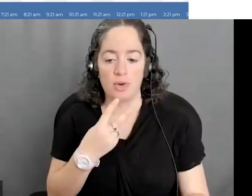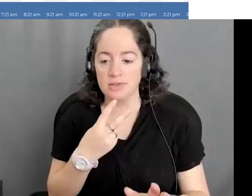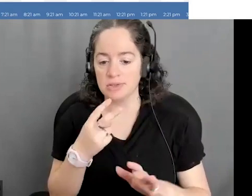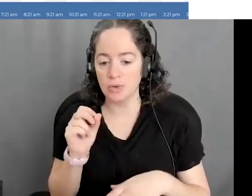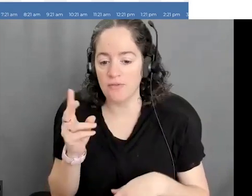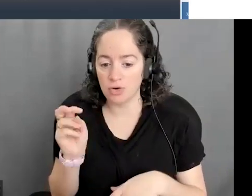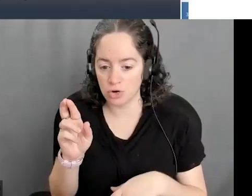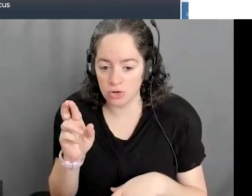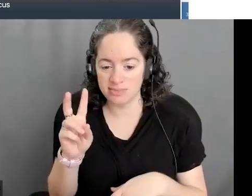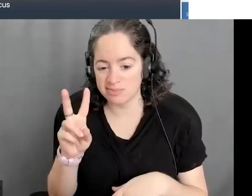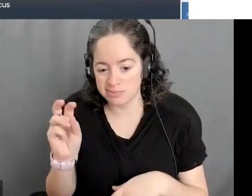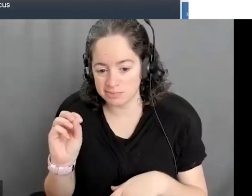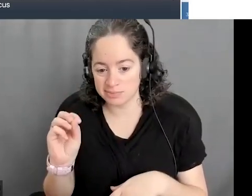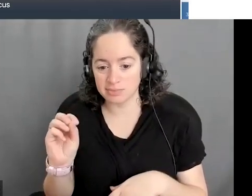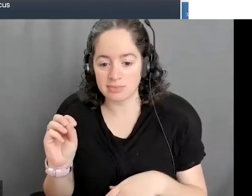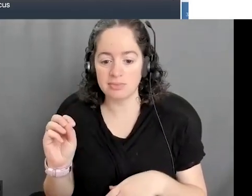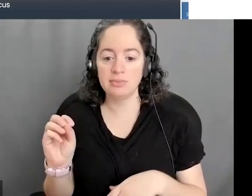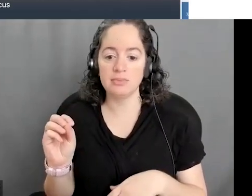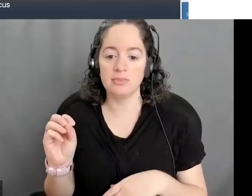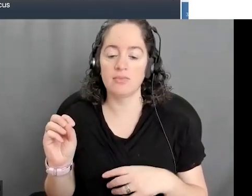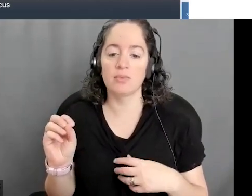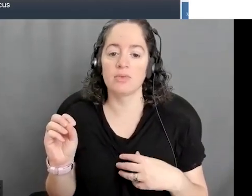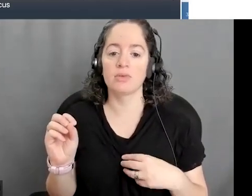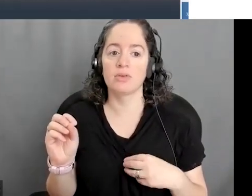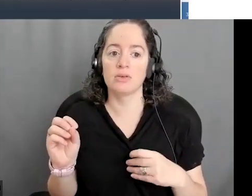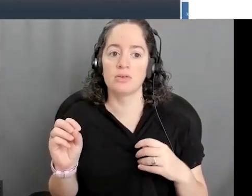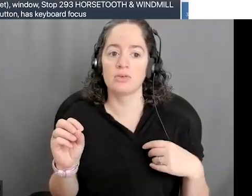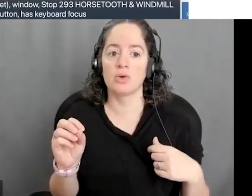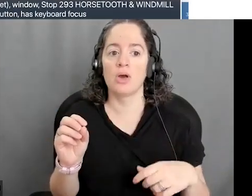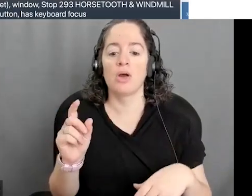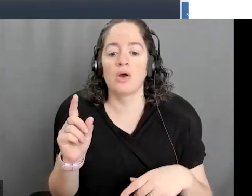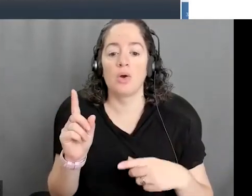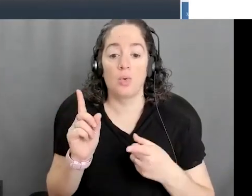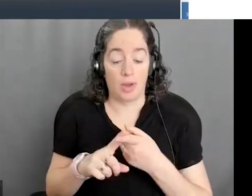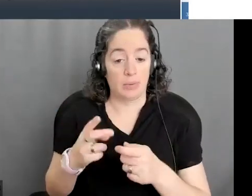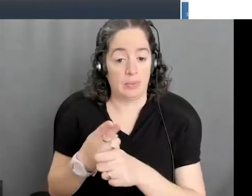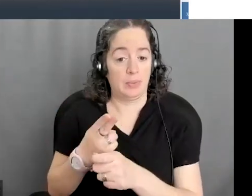When interacting with the search feature,